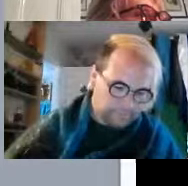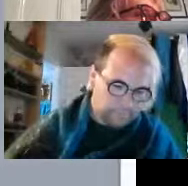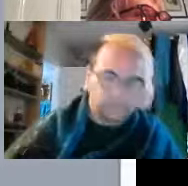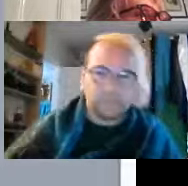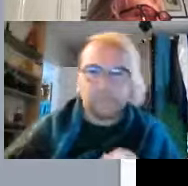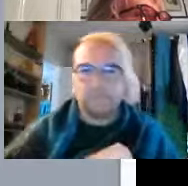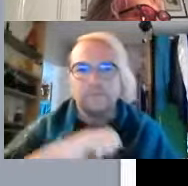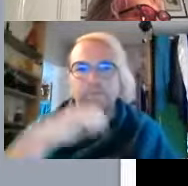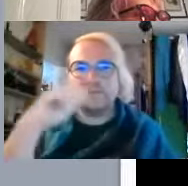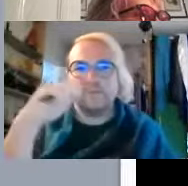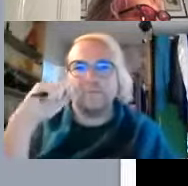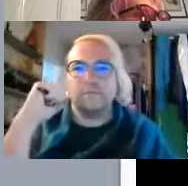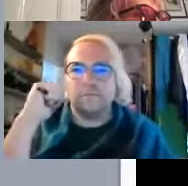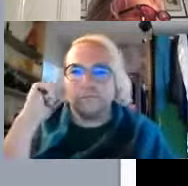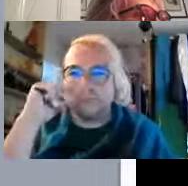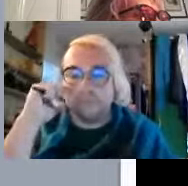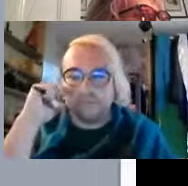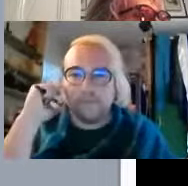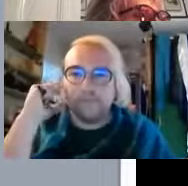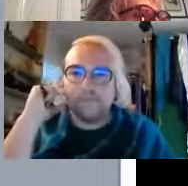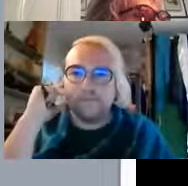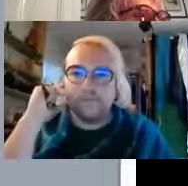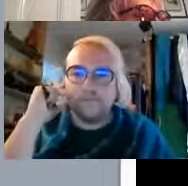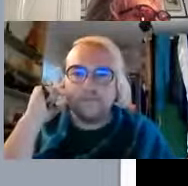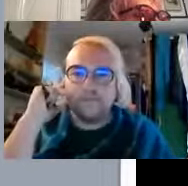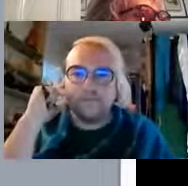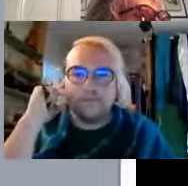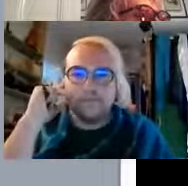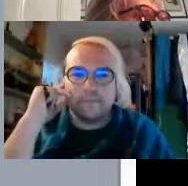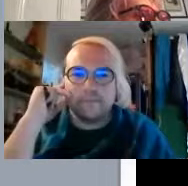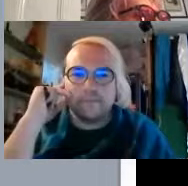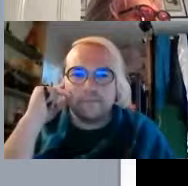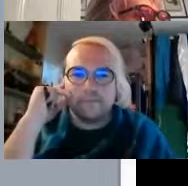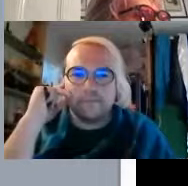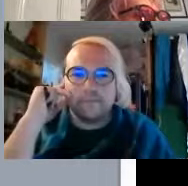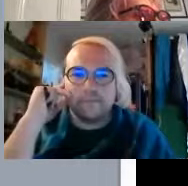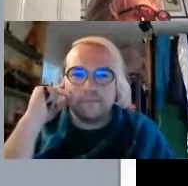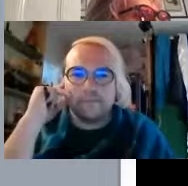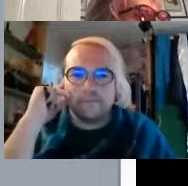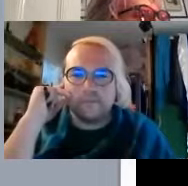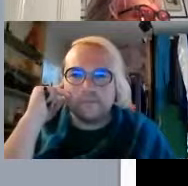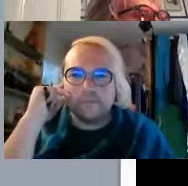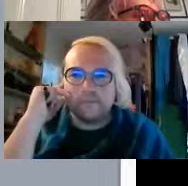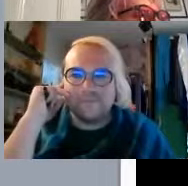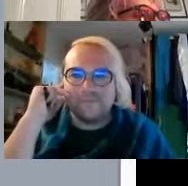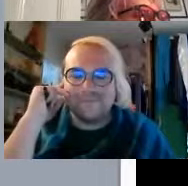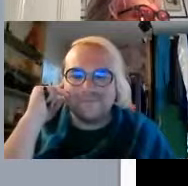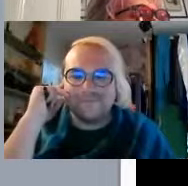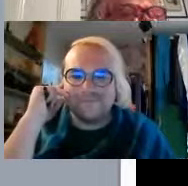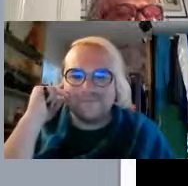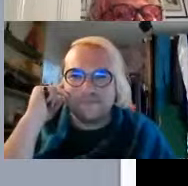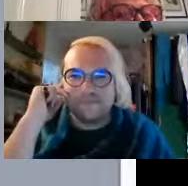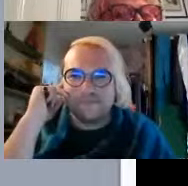and another space as well home in manchester very funky space not that the others aren't funky